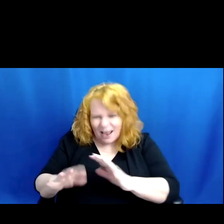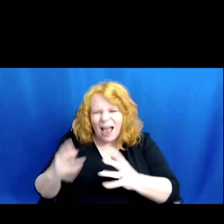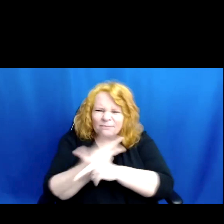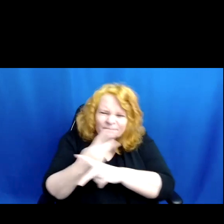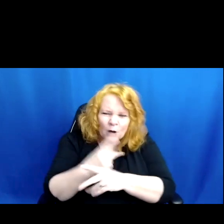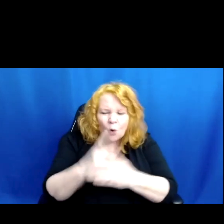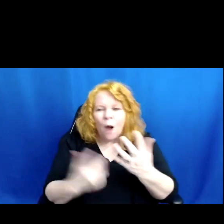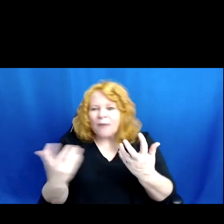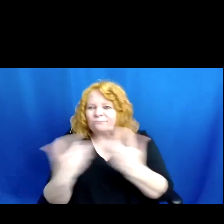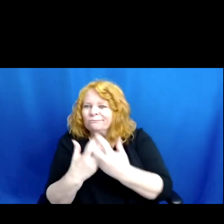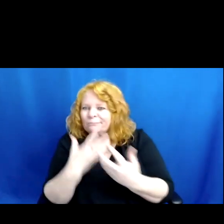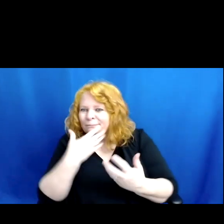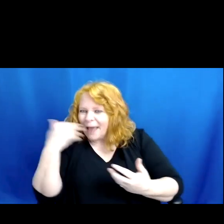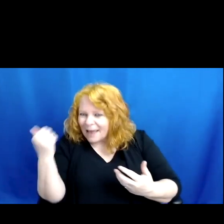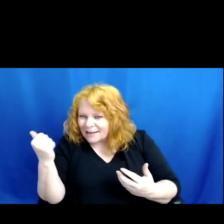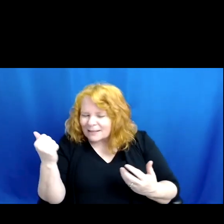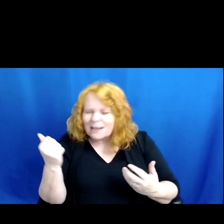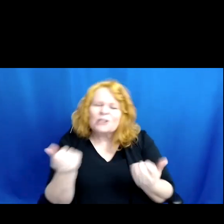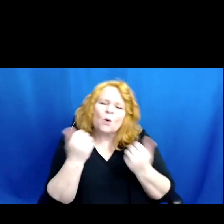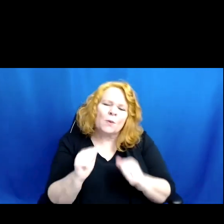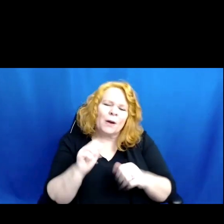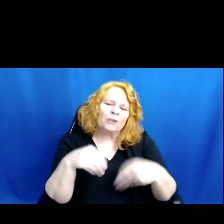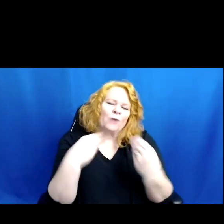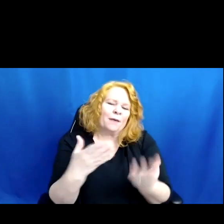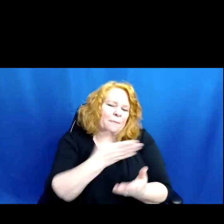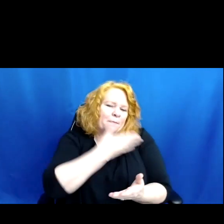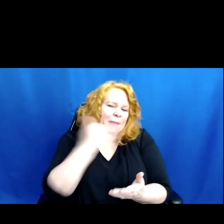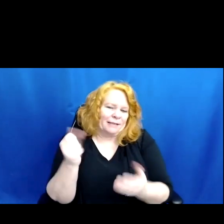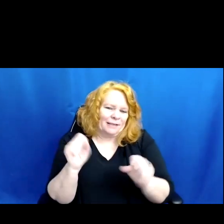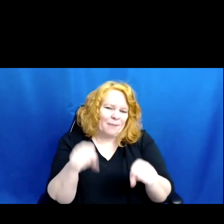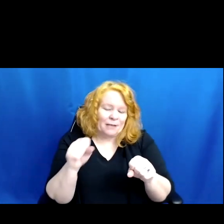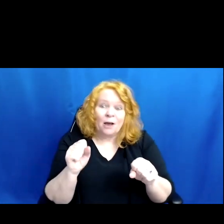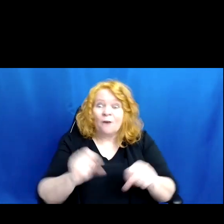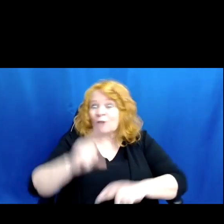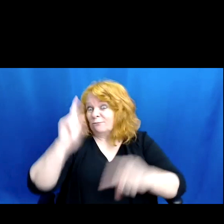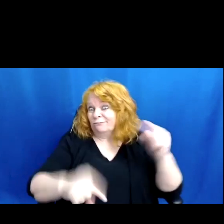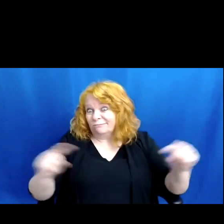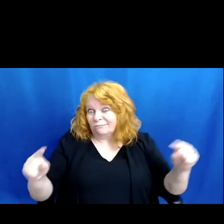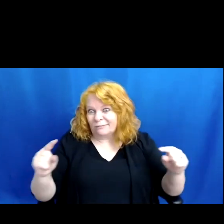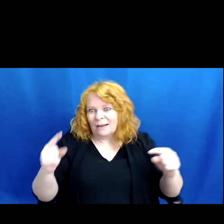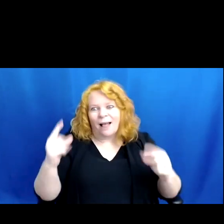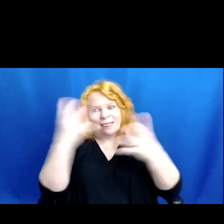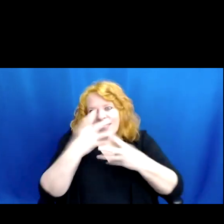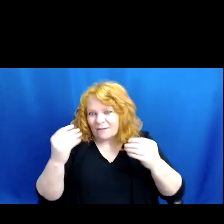We want to make it work as well as we can across lots of lovely families and lots of